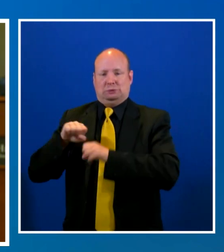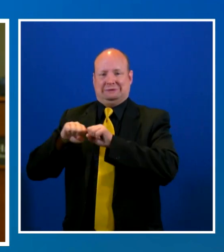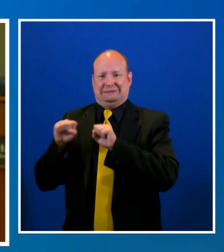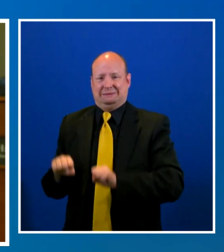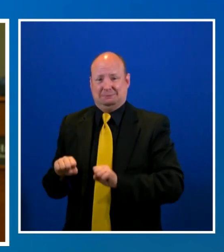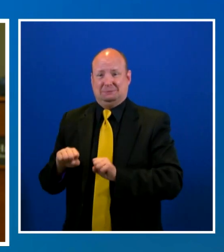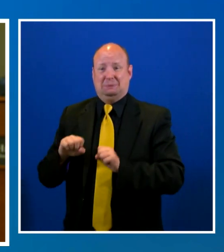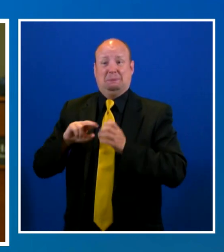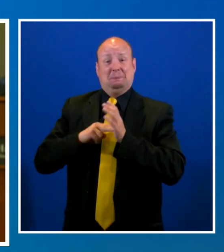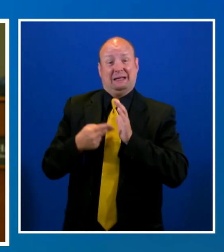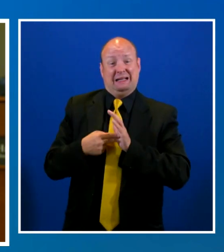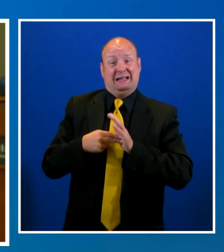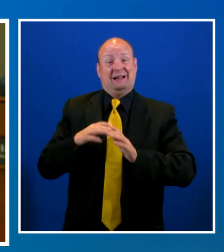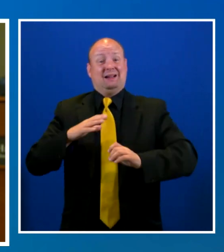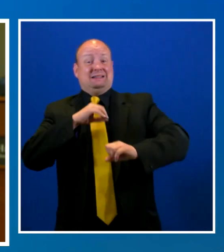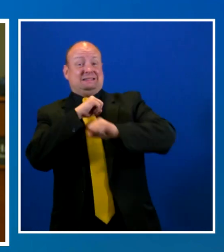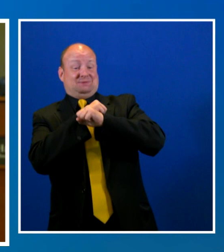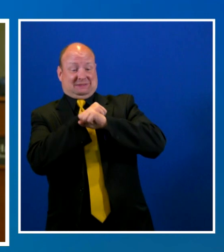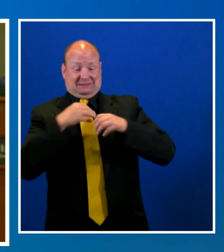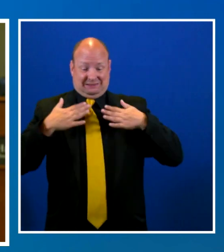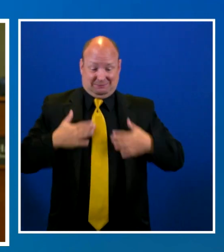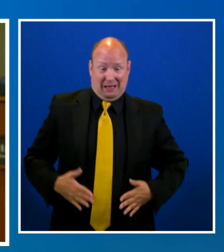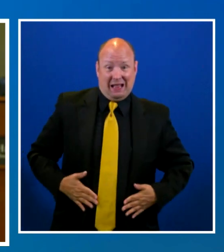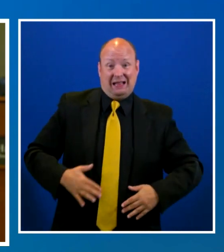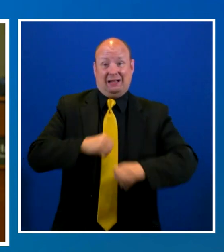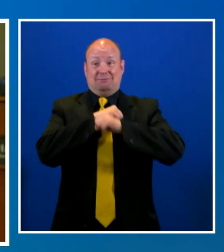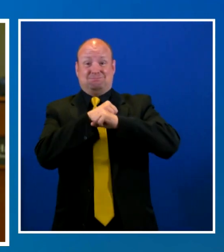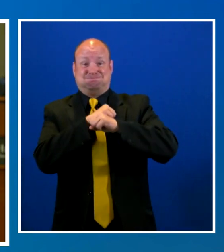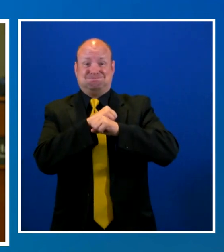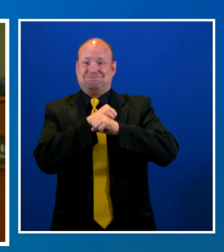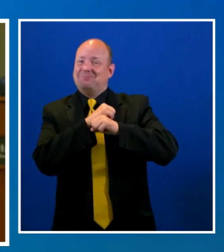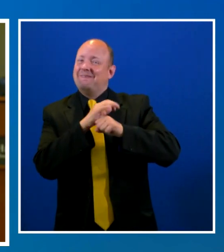of immunity as people who are not immunocompromised.